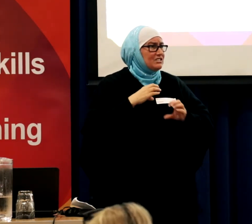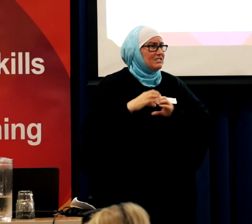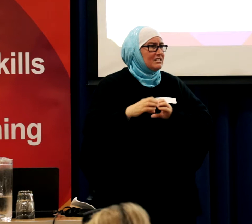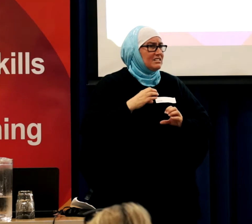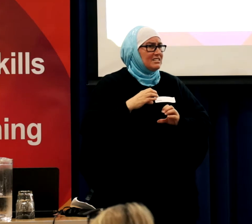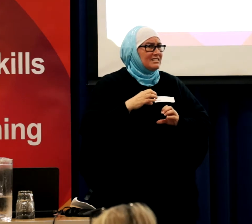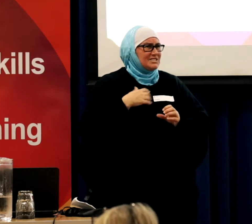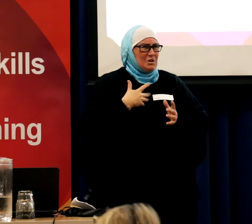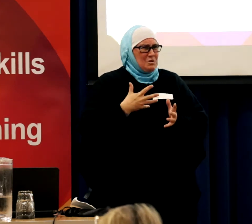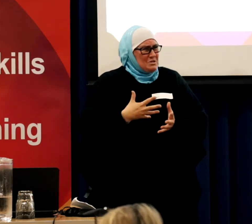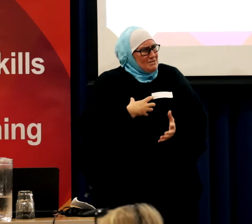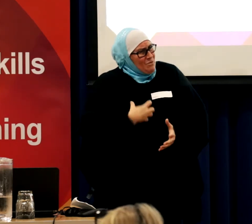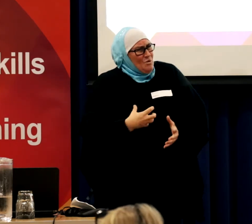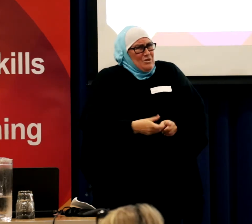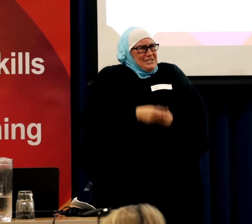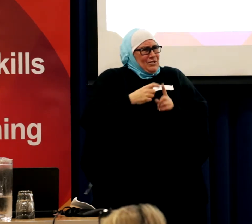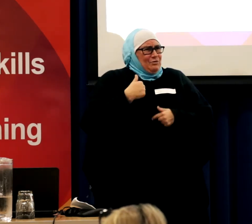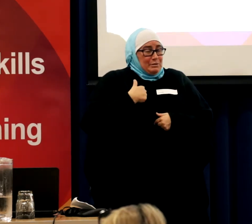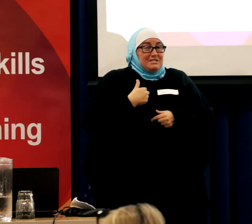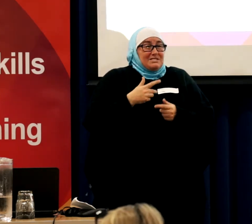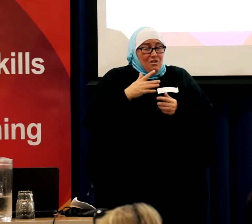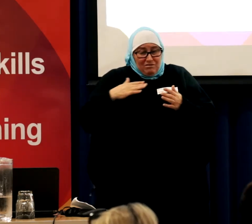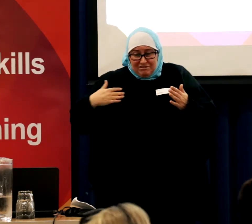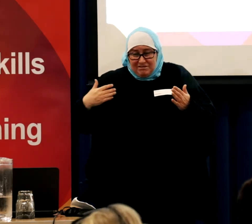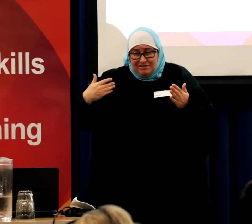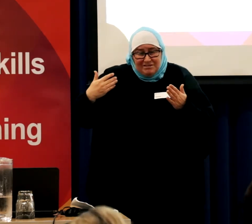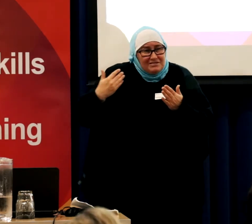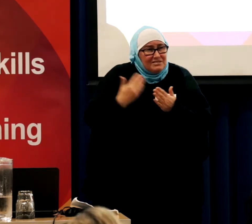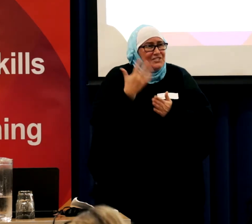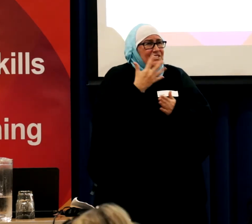the speech while sitting one-on-one. It made it very difficult for me.